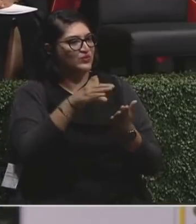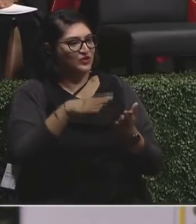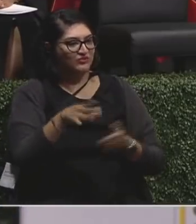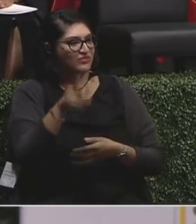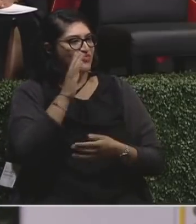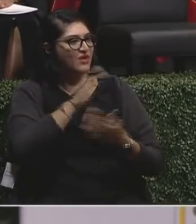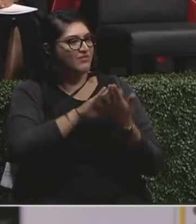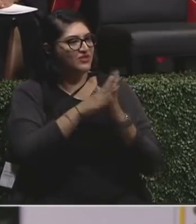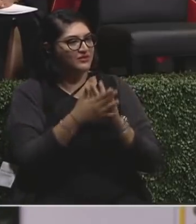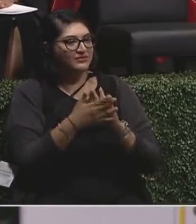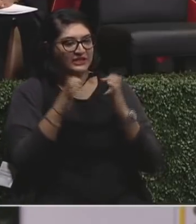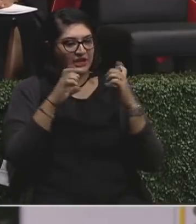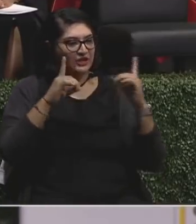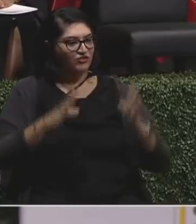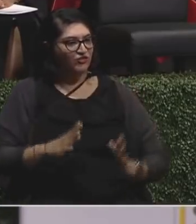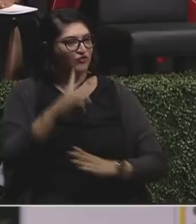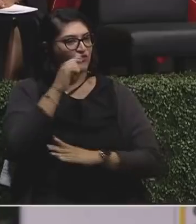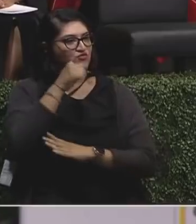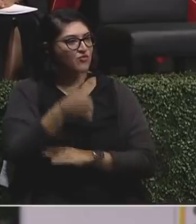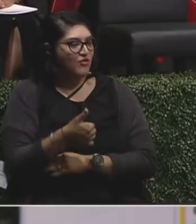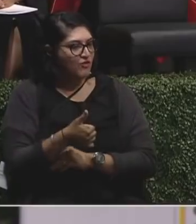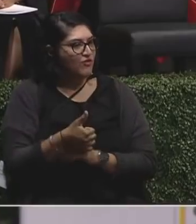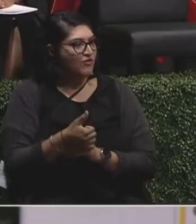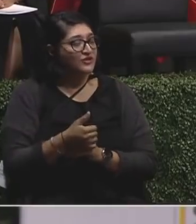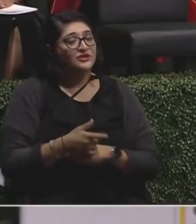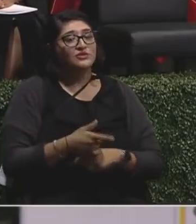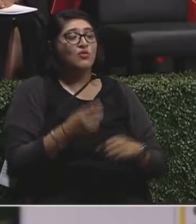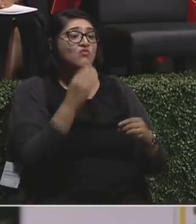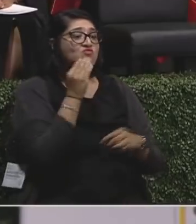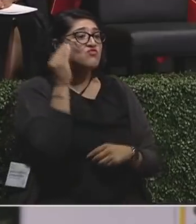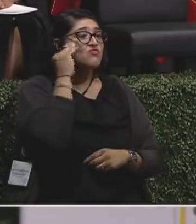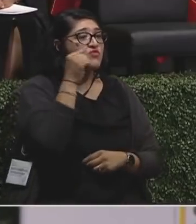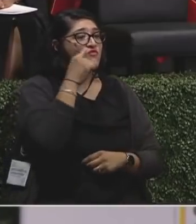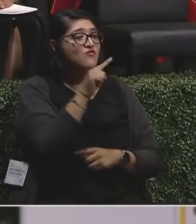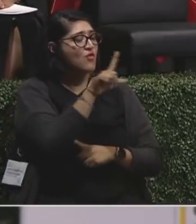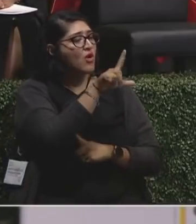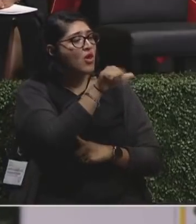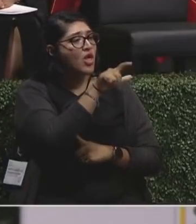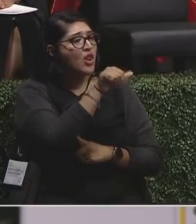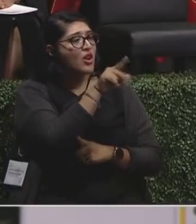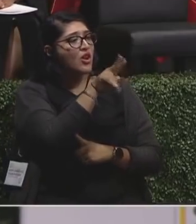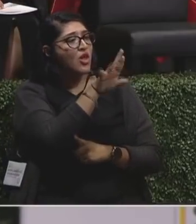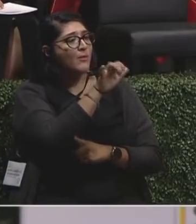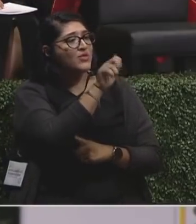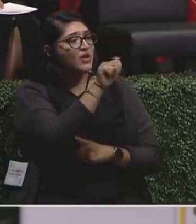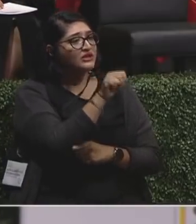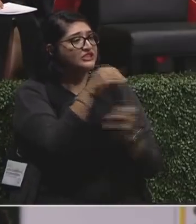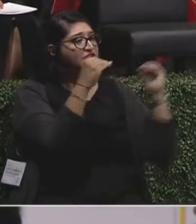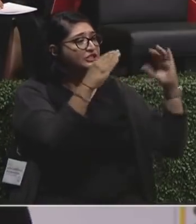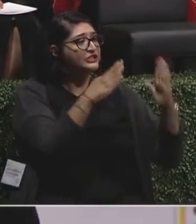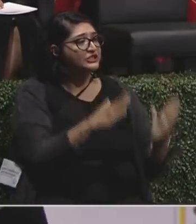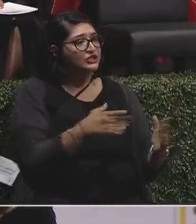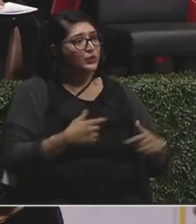HOME TO OUR EXPERT, DISTINGUISHED FACULTY AND 1,700 STUDENTS WHO WILL BECOME THE EDUCATORS OF TOMORROW.